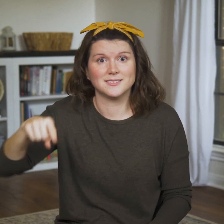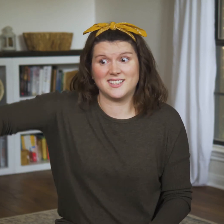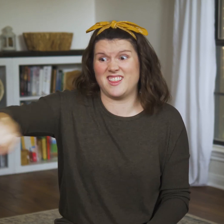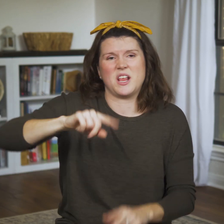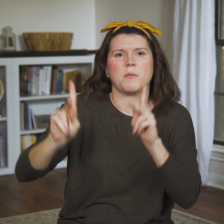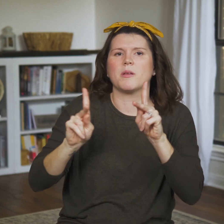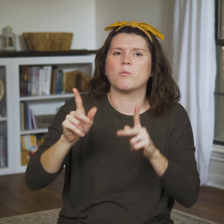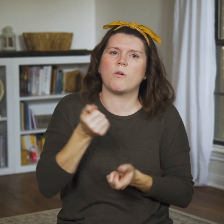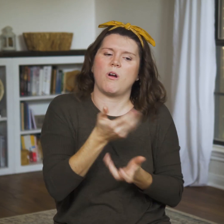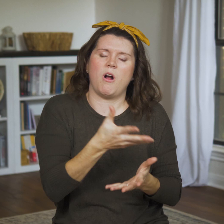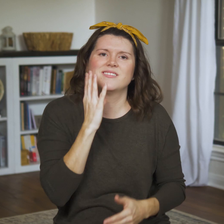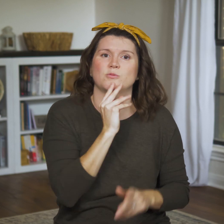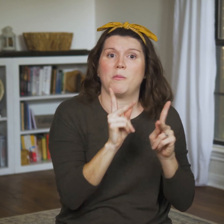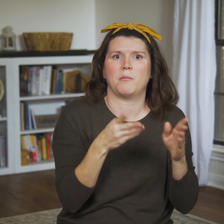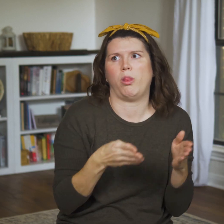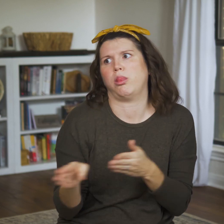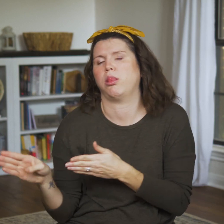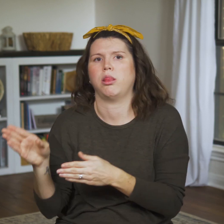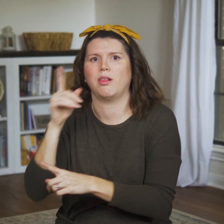Moses rallies 12,000 men,